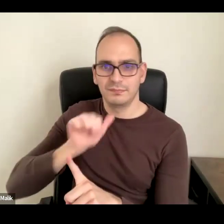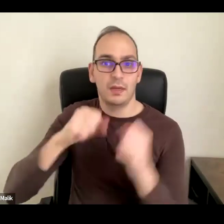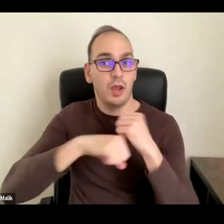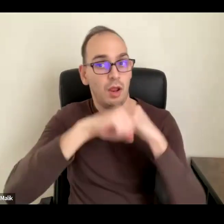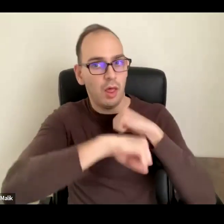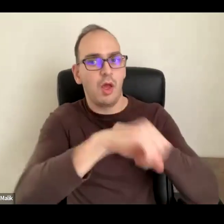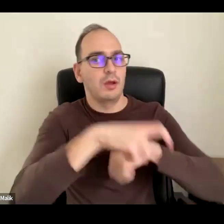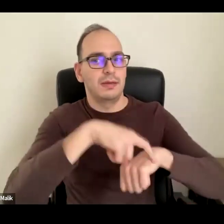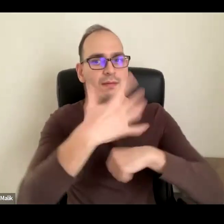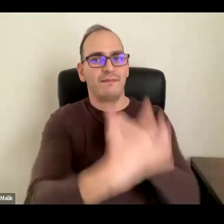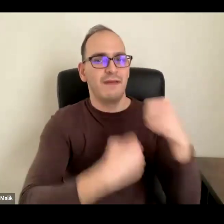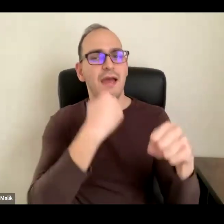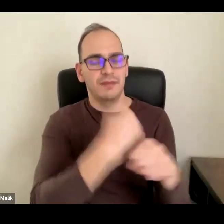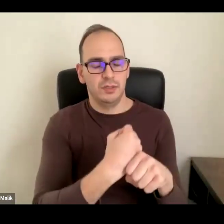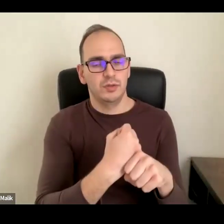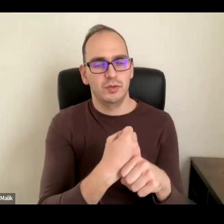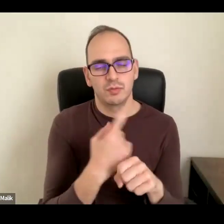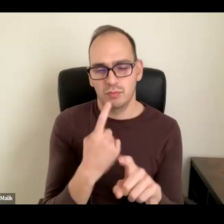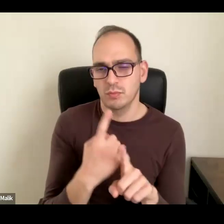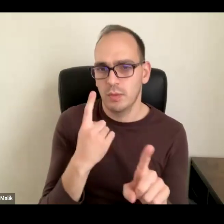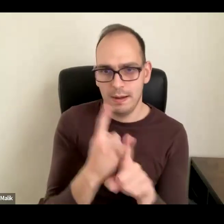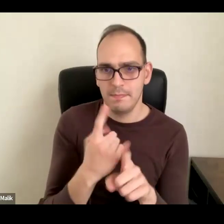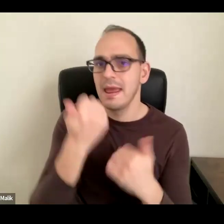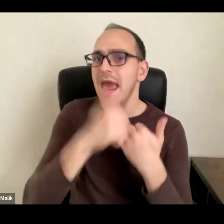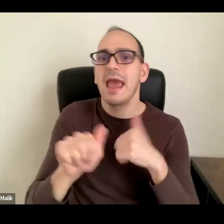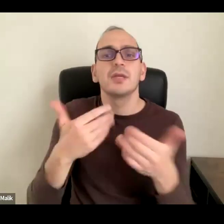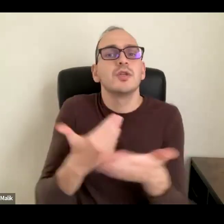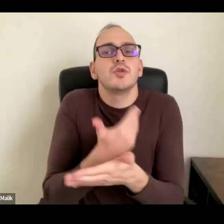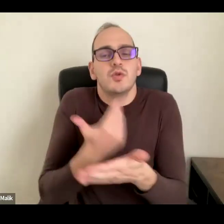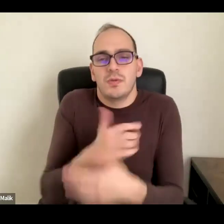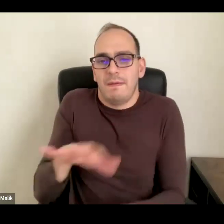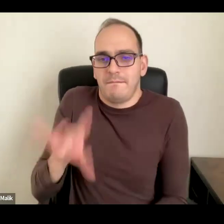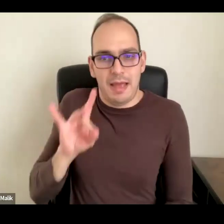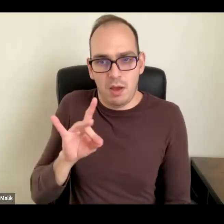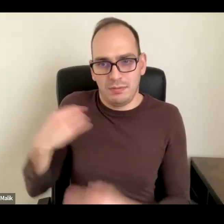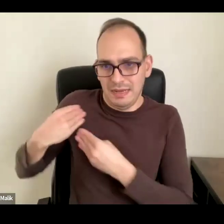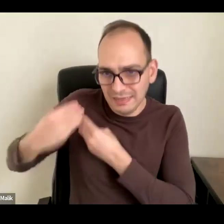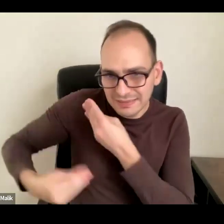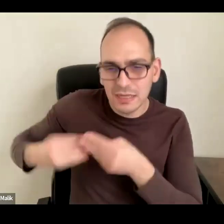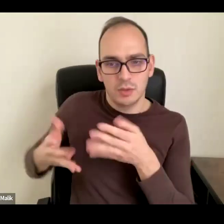that five-year timeline, that is correct. Any newly located ancestral remains